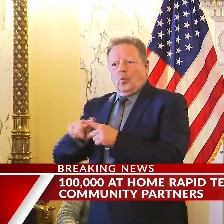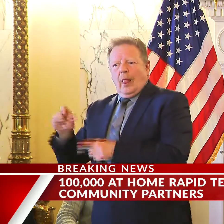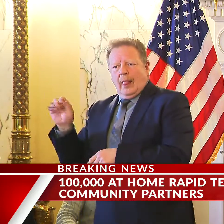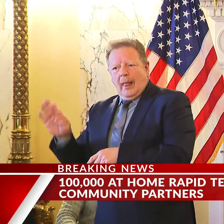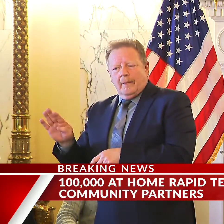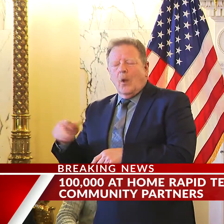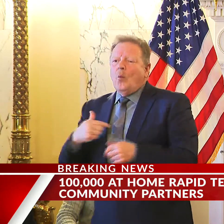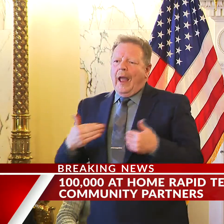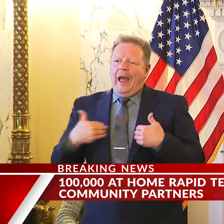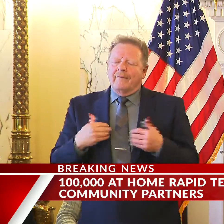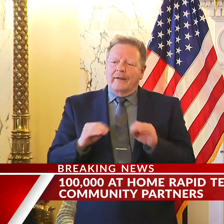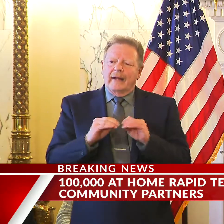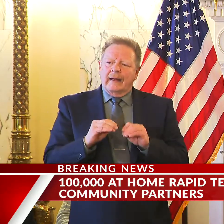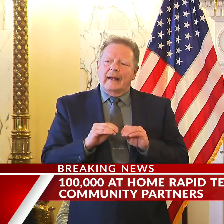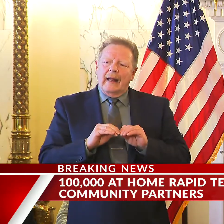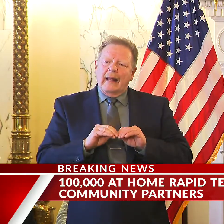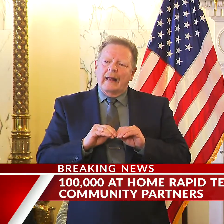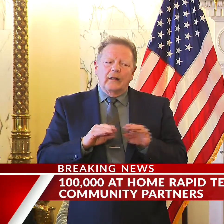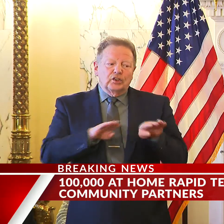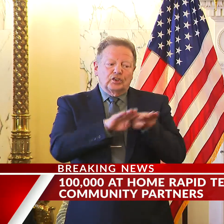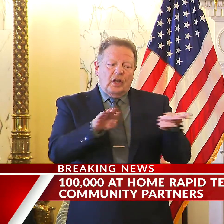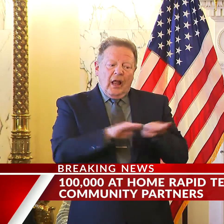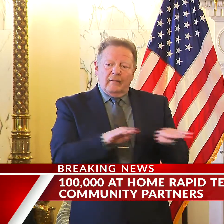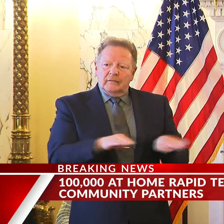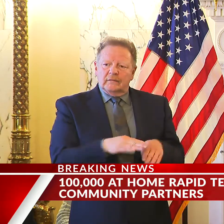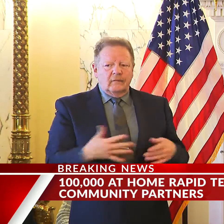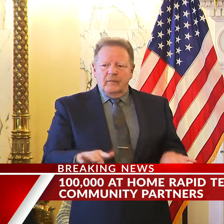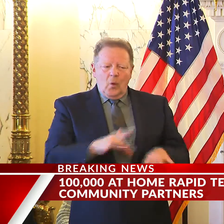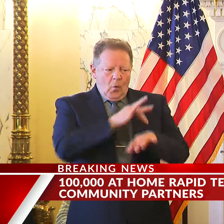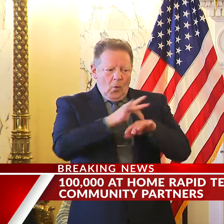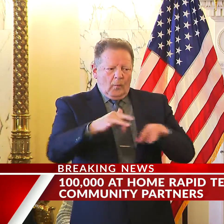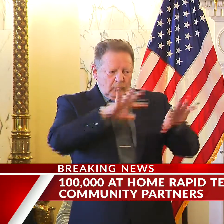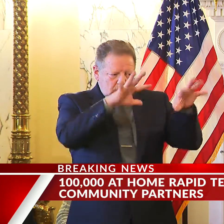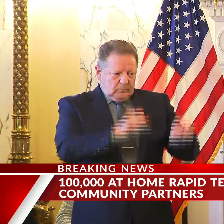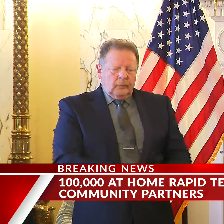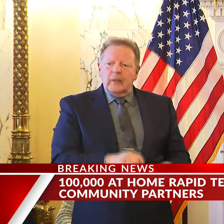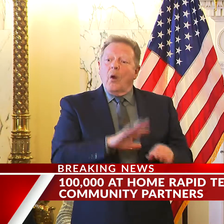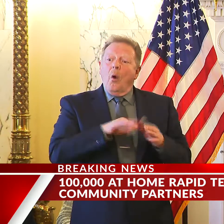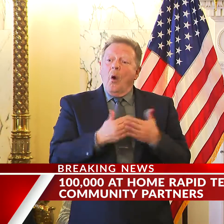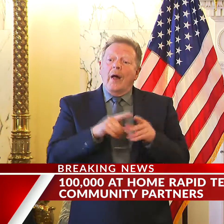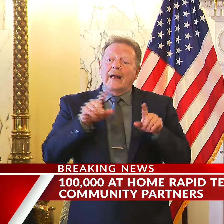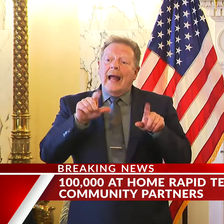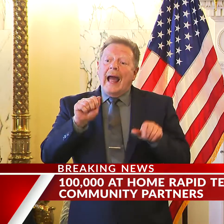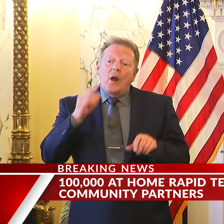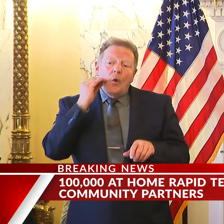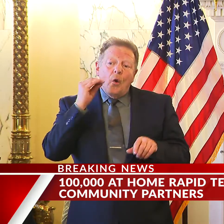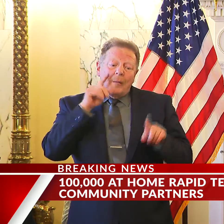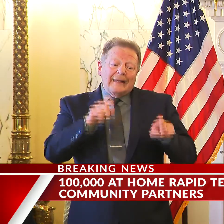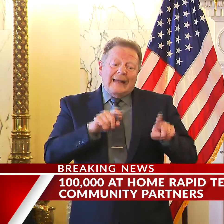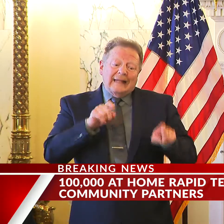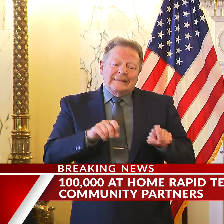SITES. ON TOP OF THAT, THE AT-HOME TEST KITS ARE GOING TO BE A CRITICAL PART OF THE STRATEGY. WE HAVE CLEARED OUR